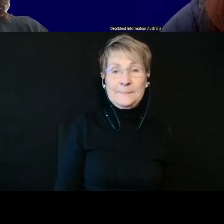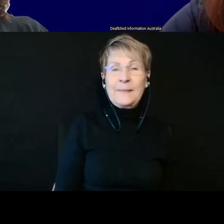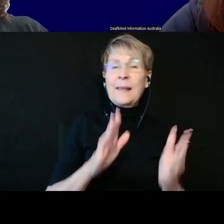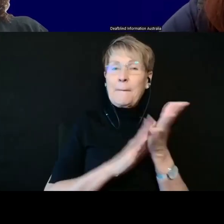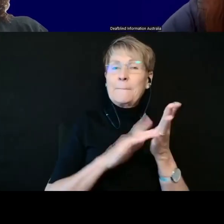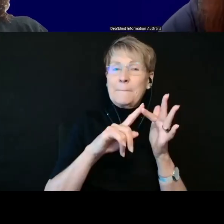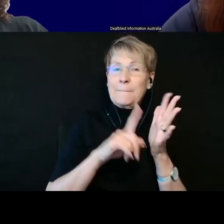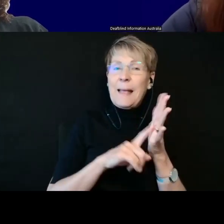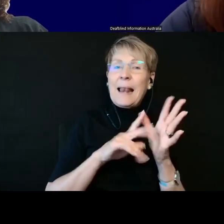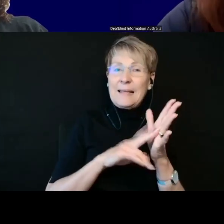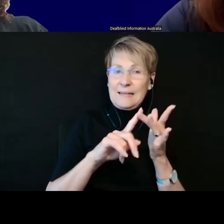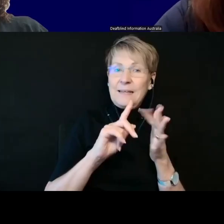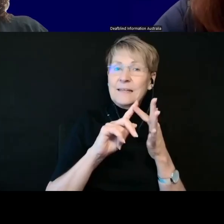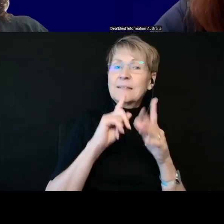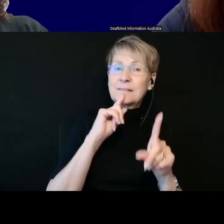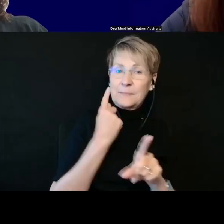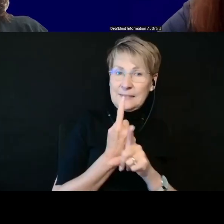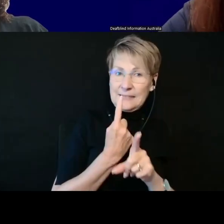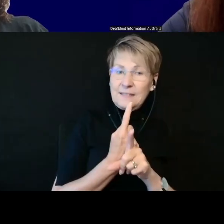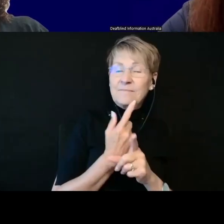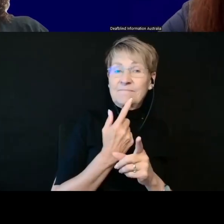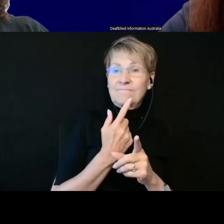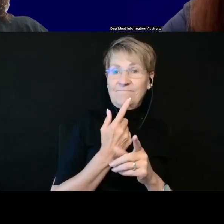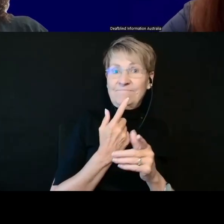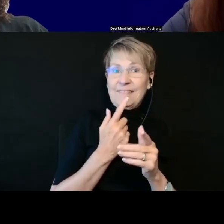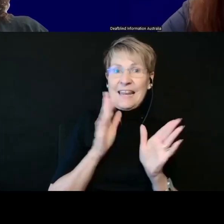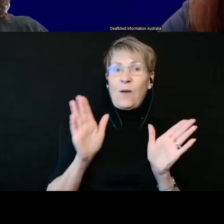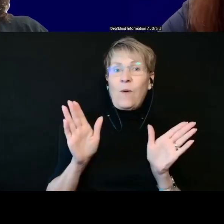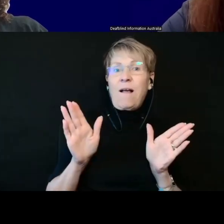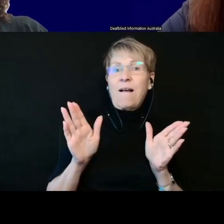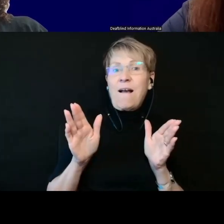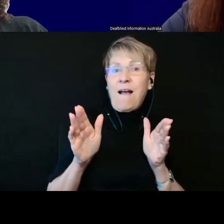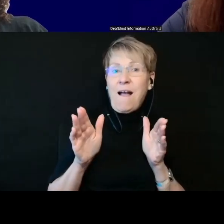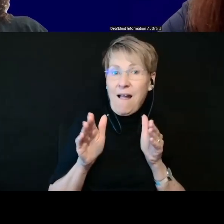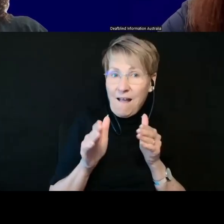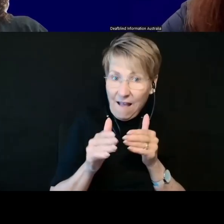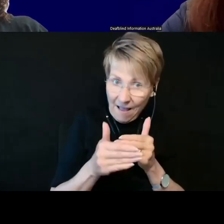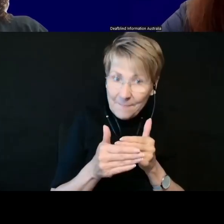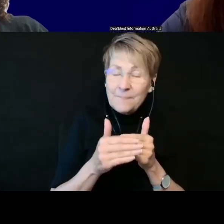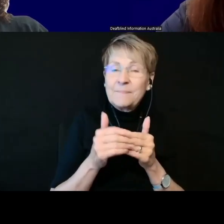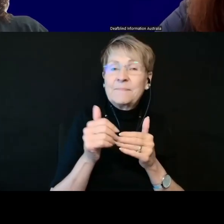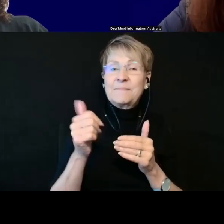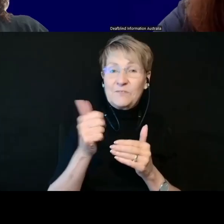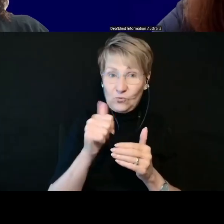So that brings us to the end of our time. Thank you so much, Theresa, for the presentation and